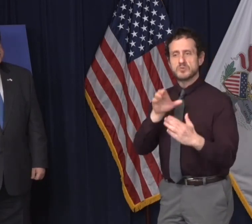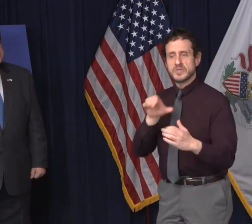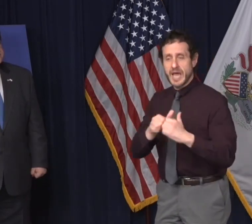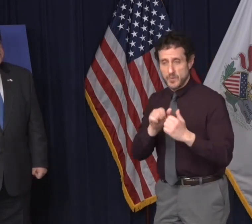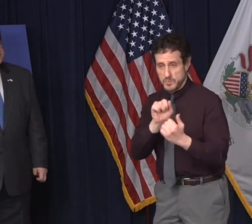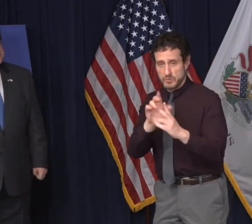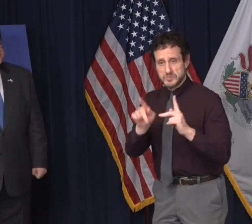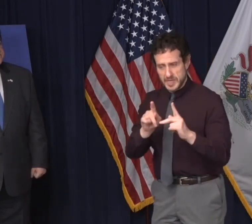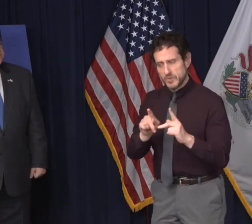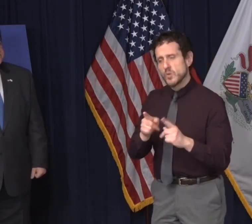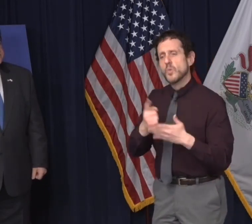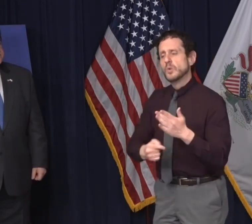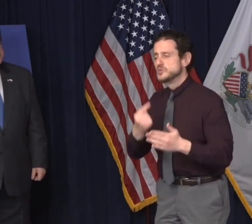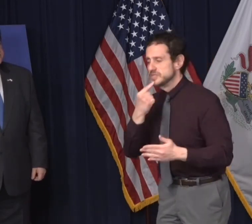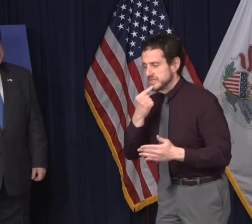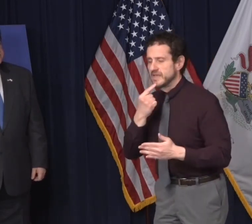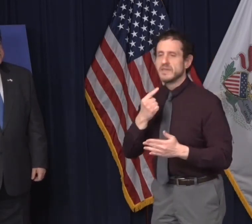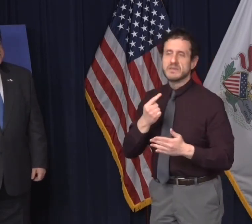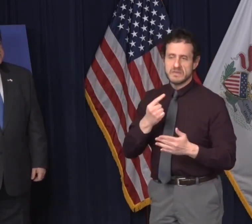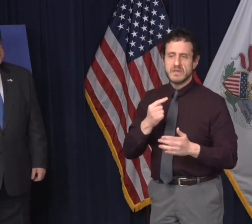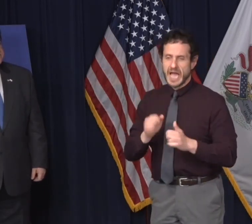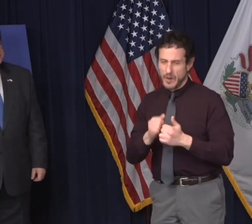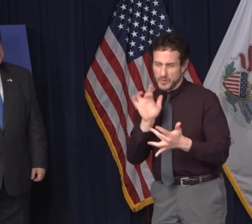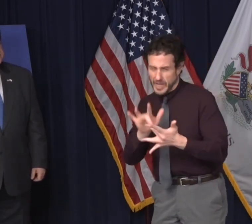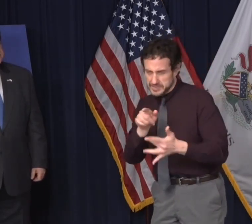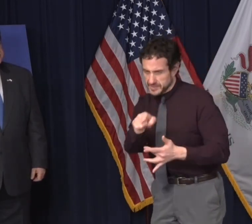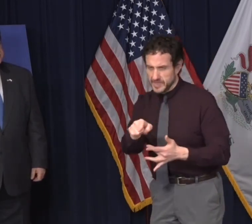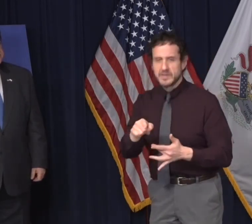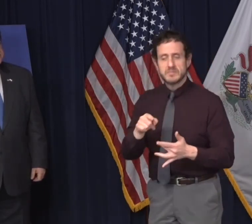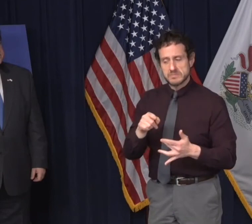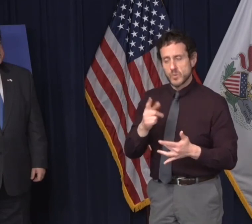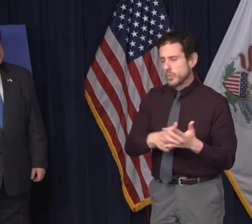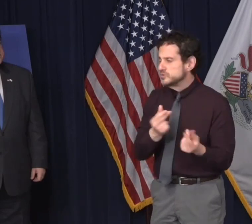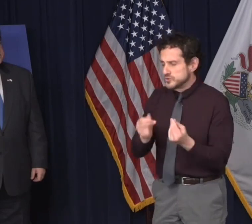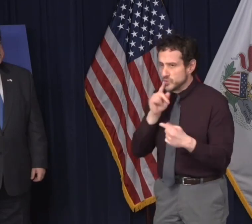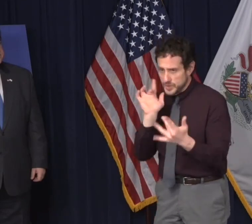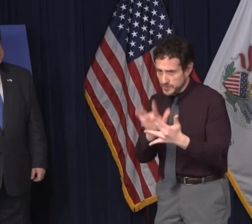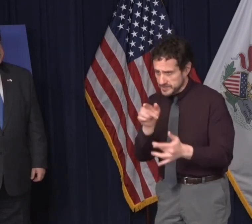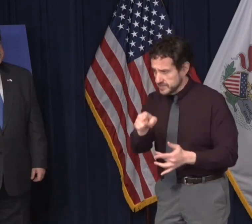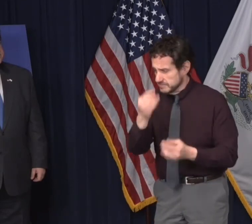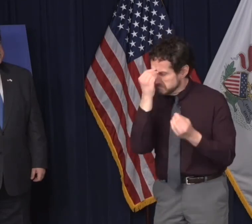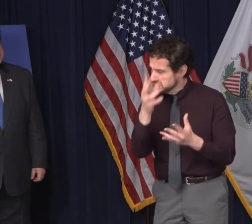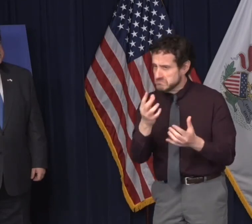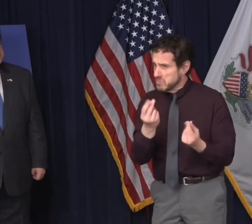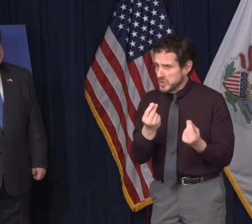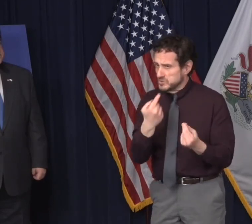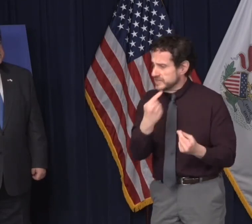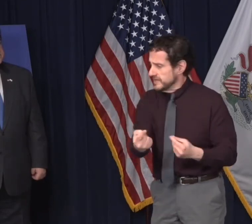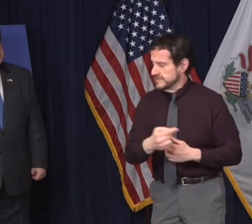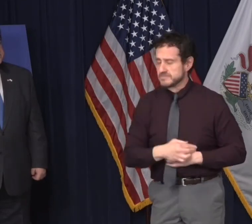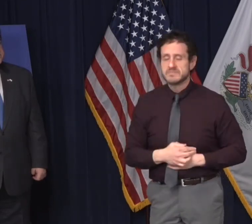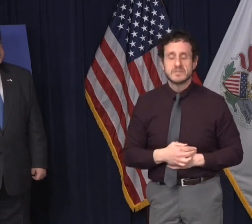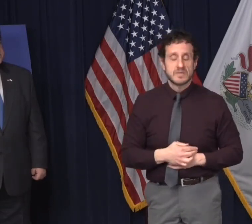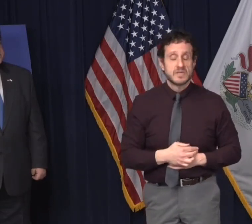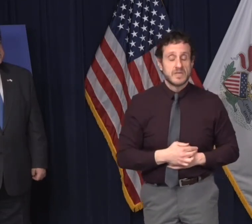SCRIPTS, SUPERVISION, AND ACCESS TO SOCIAL AND MEDICAL SUPPORT FOR PATIENTS AND CONTACTS. SO WHAT ARE SOME OF THE ADDITIONAL NEEDS FOR CONTACT